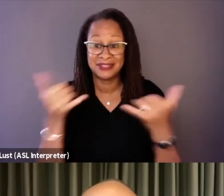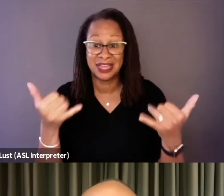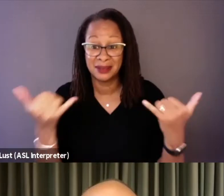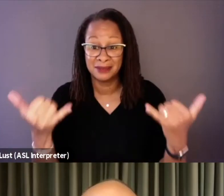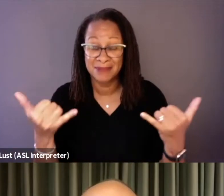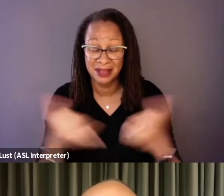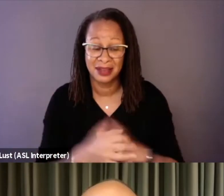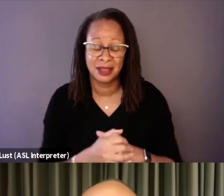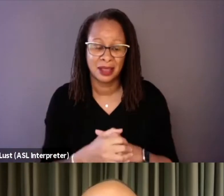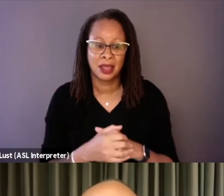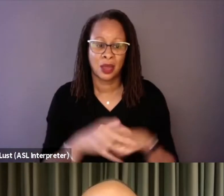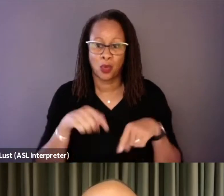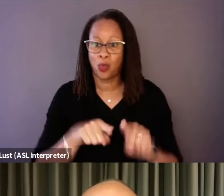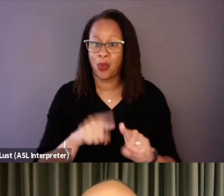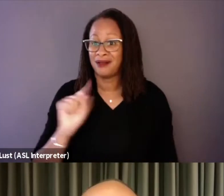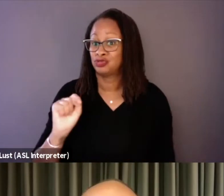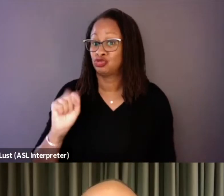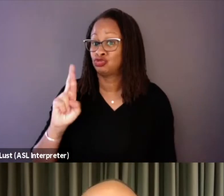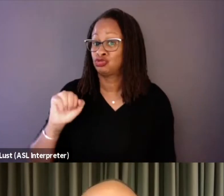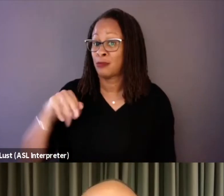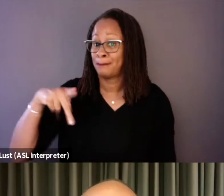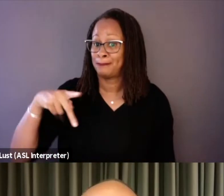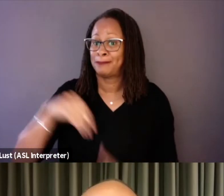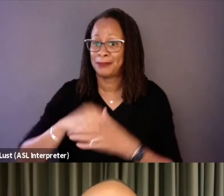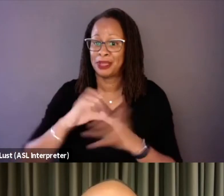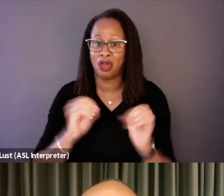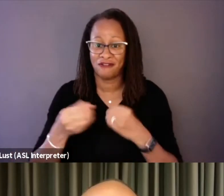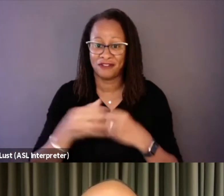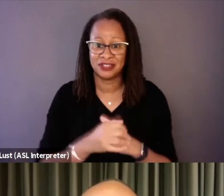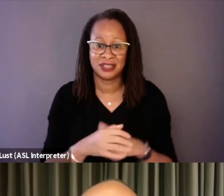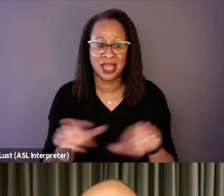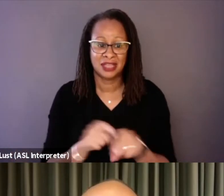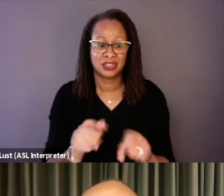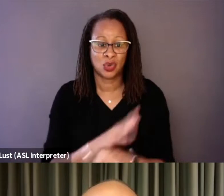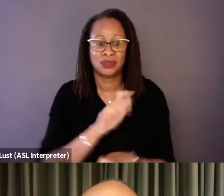while Trump was in office the entire time as we were making it, it was like glaringly obvious